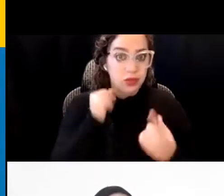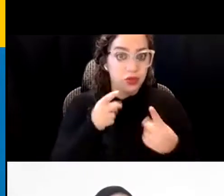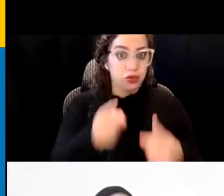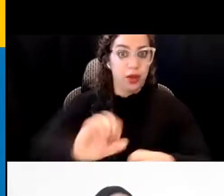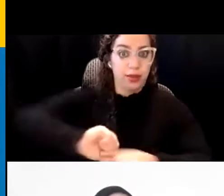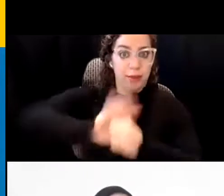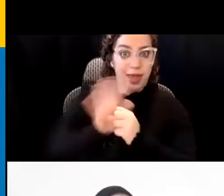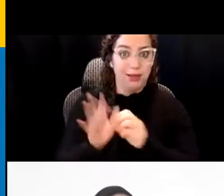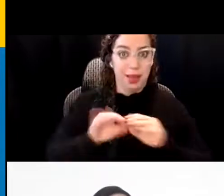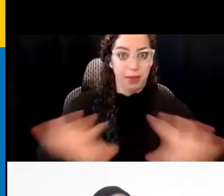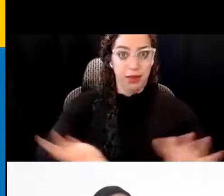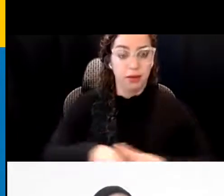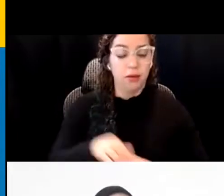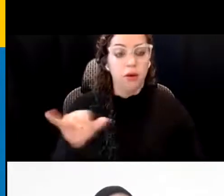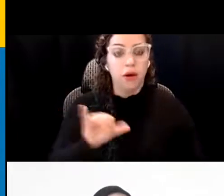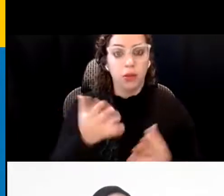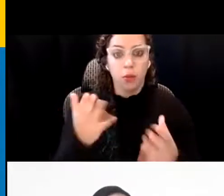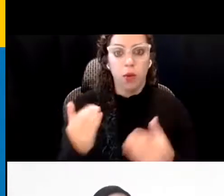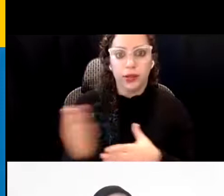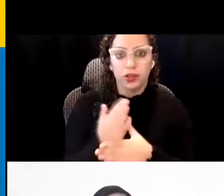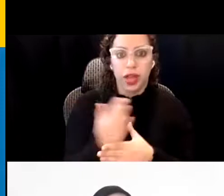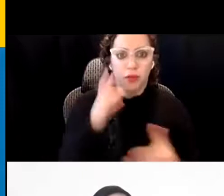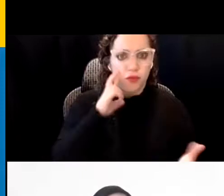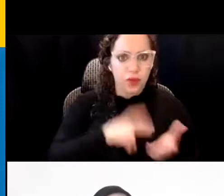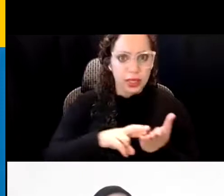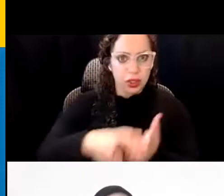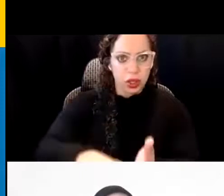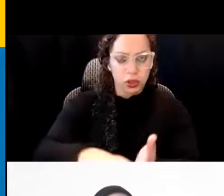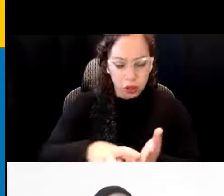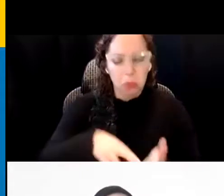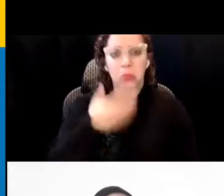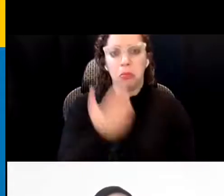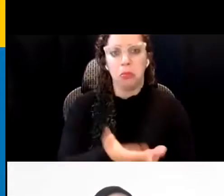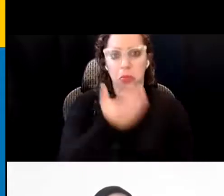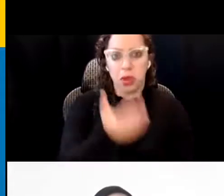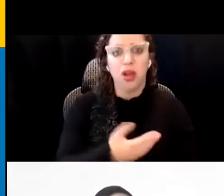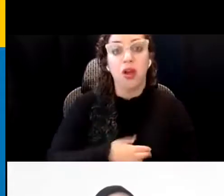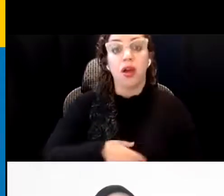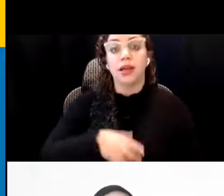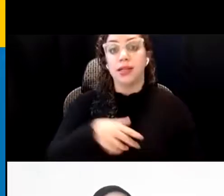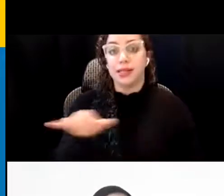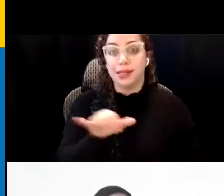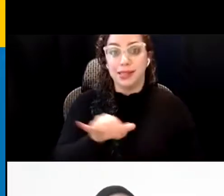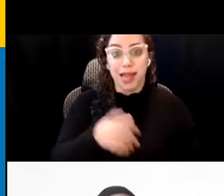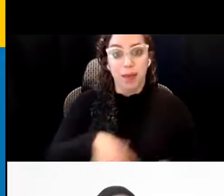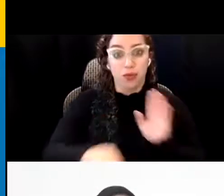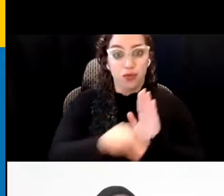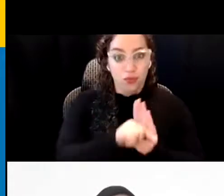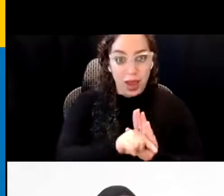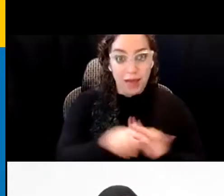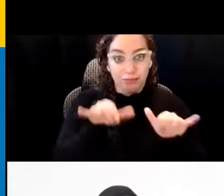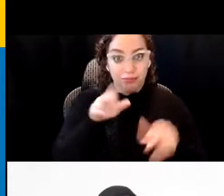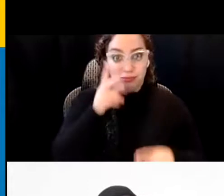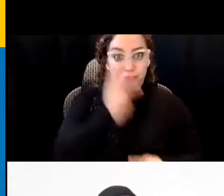Umm, we also wanted to share that research studies do show that retention does not necessarily lead to better outcomes for students.